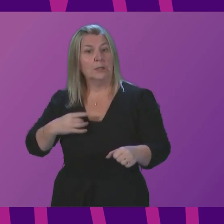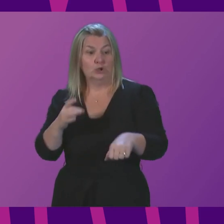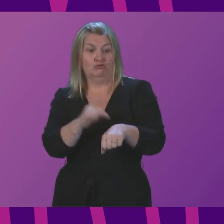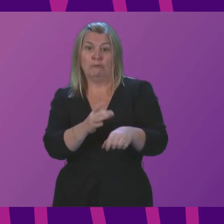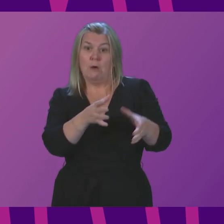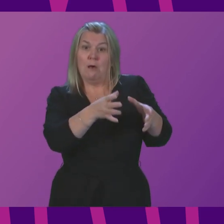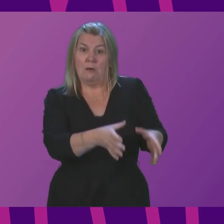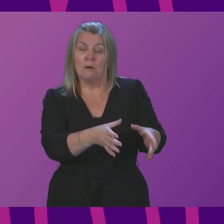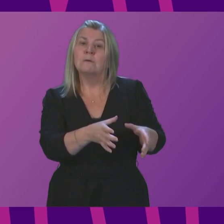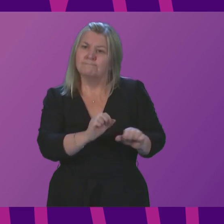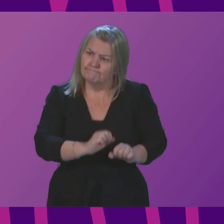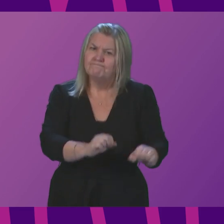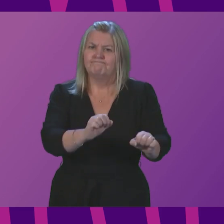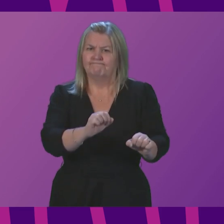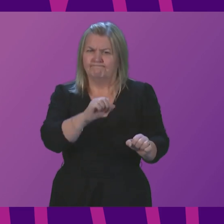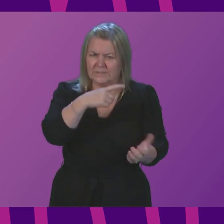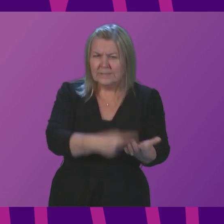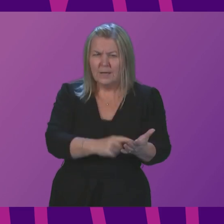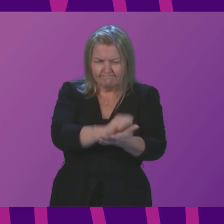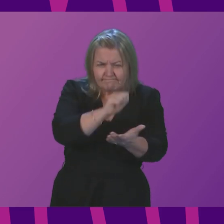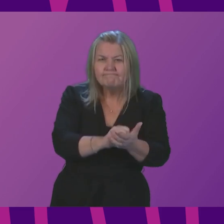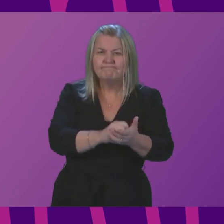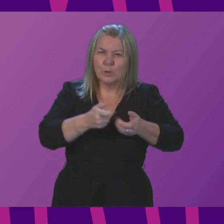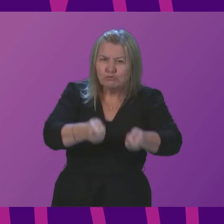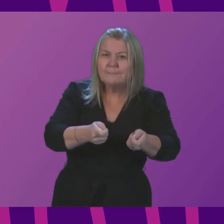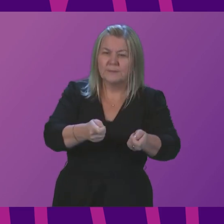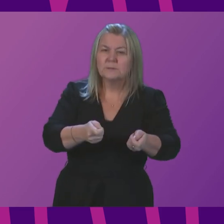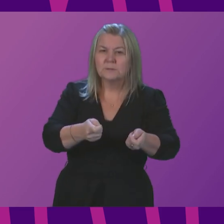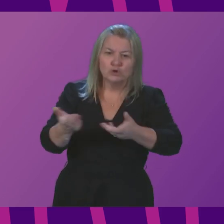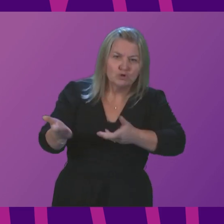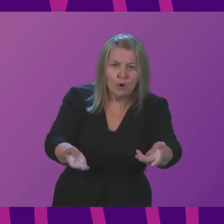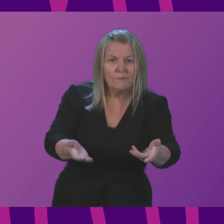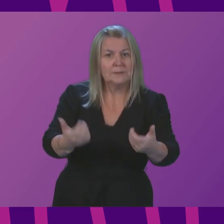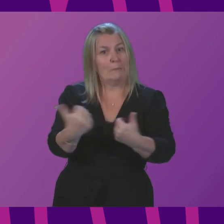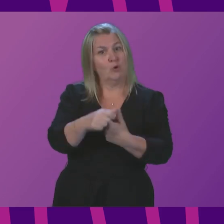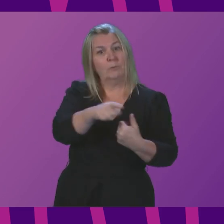the correct treatment and services, but if the member wishes to write to the health secretary